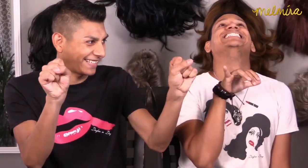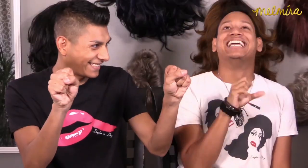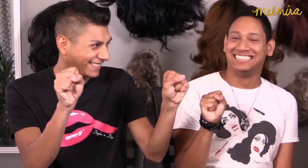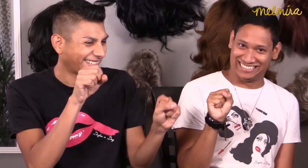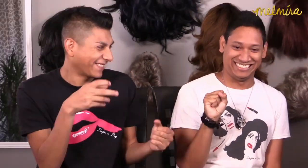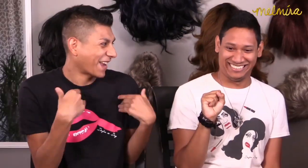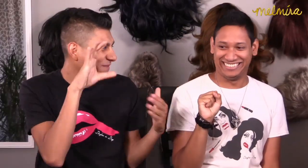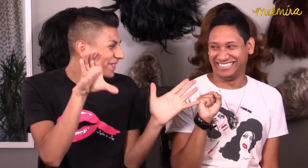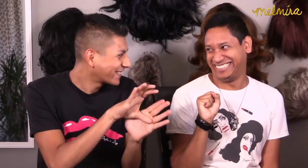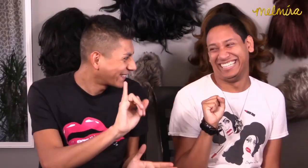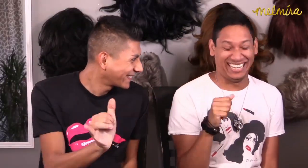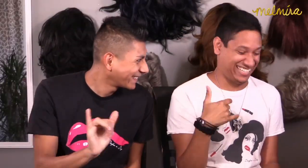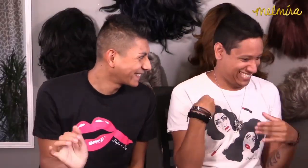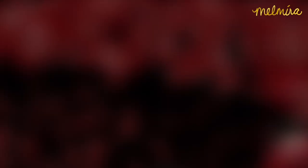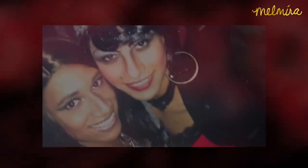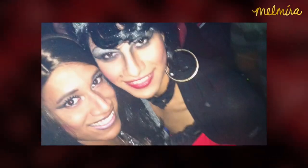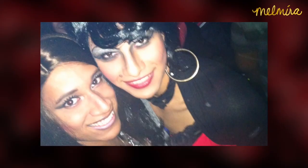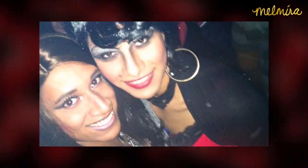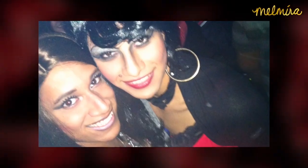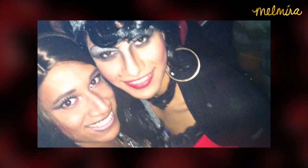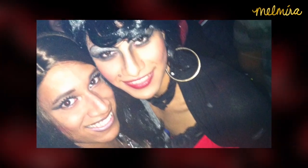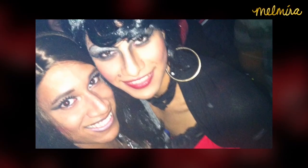YES! We have have the picture of it too! We still have it!